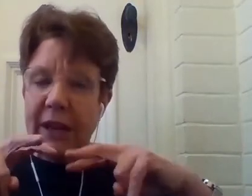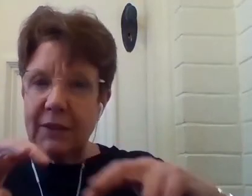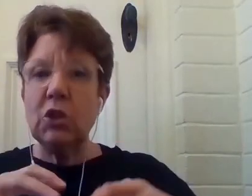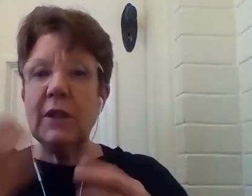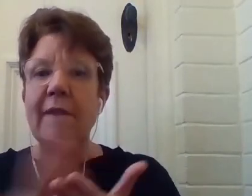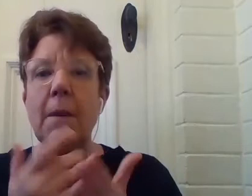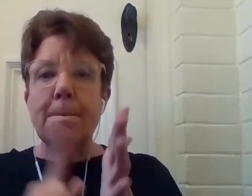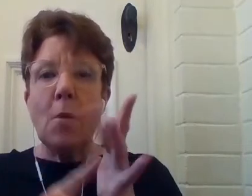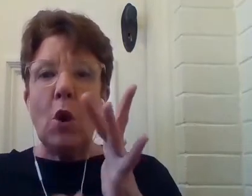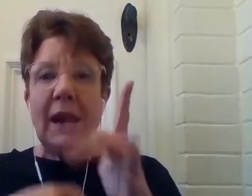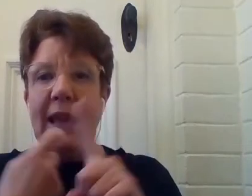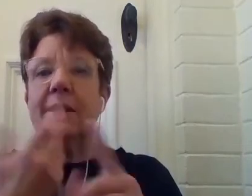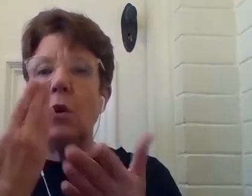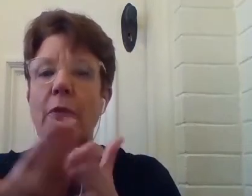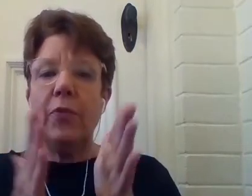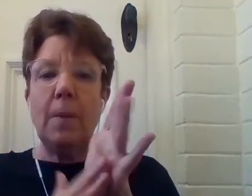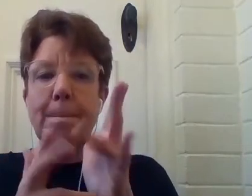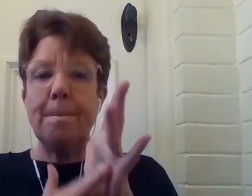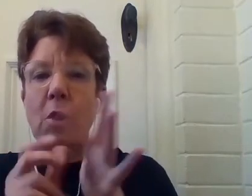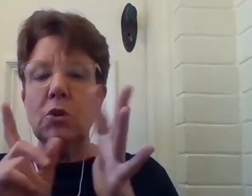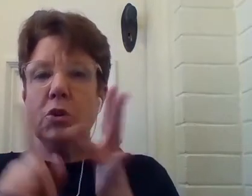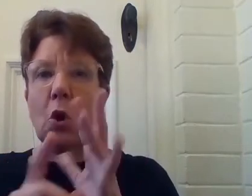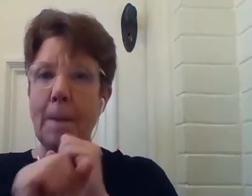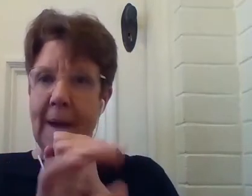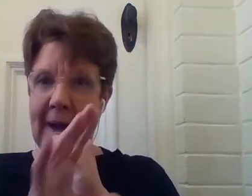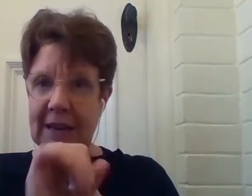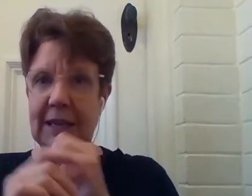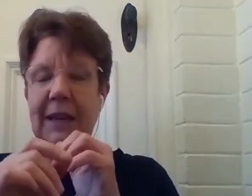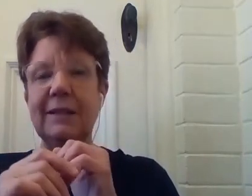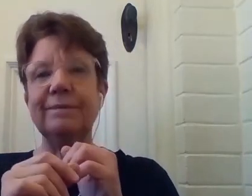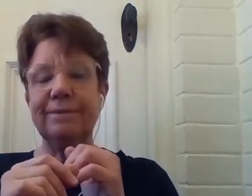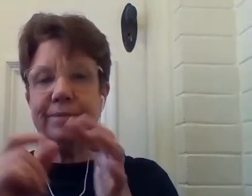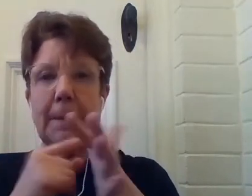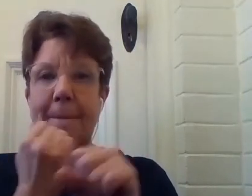our Mondo Marketing page. But try the backtracking thing and see if it